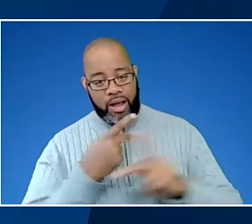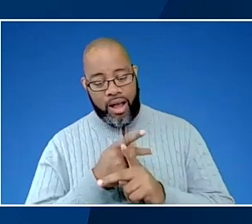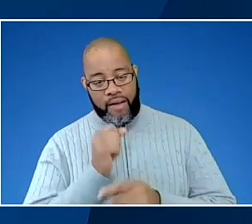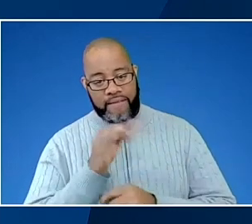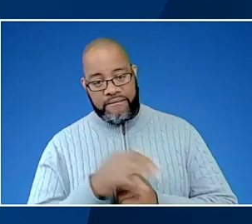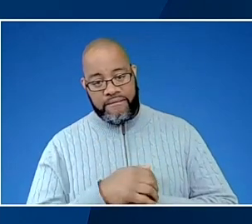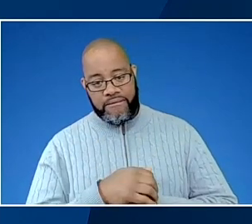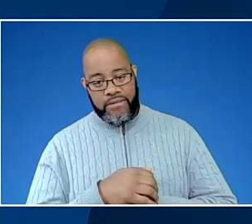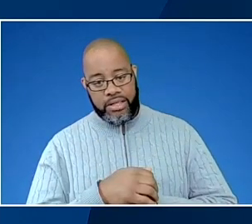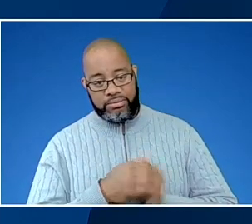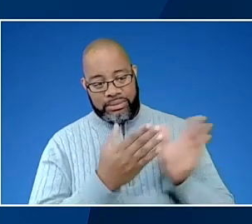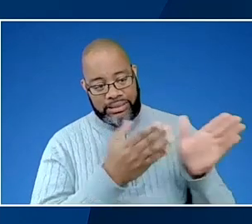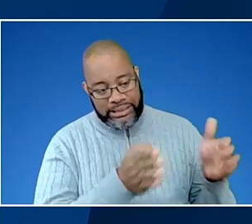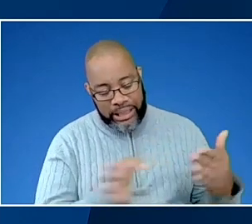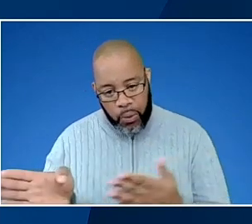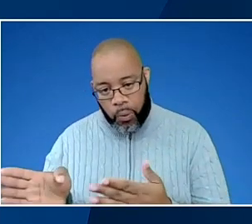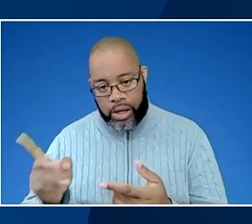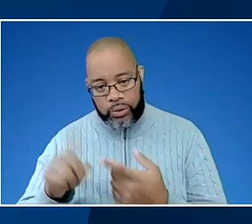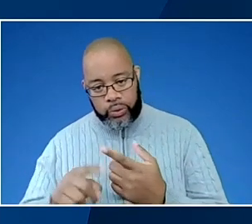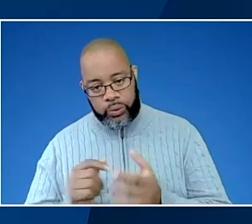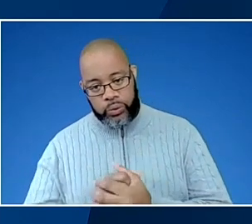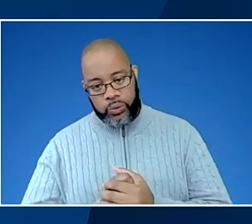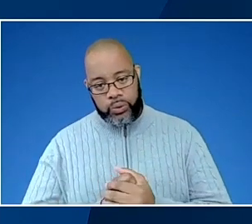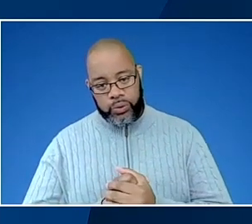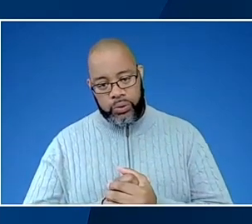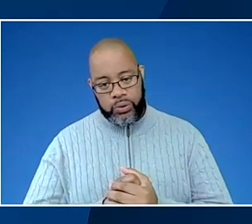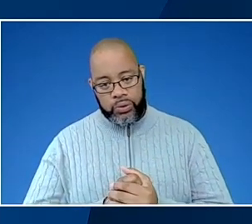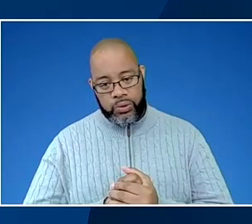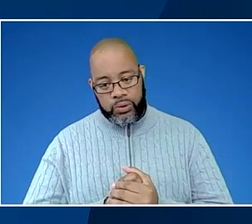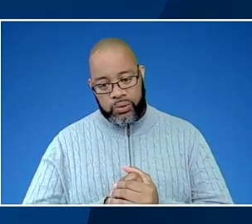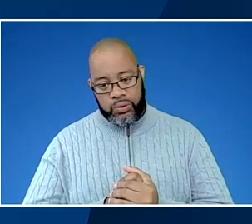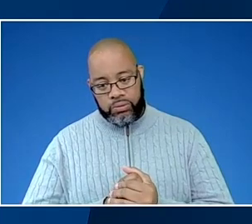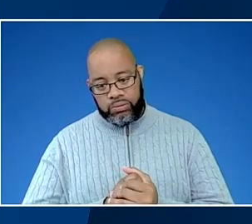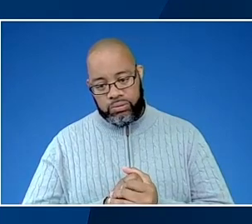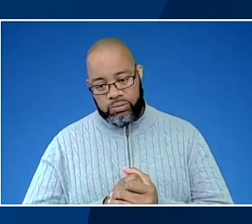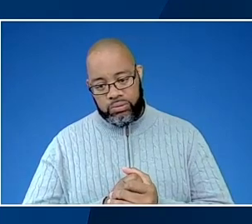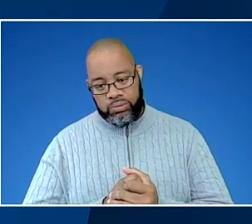into- or you know into hopefully making a